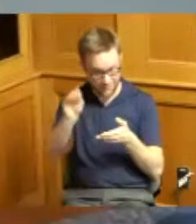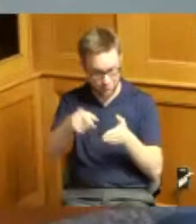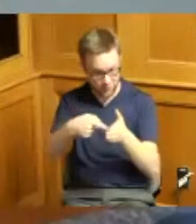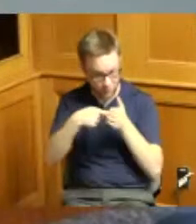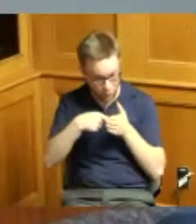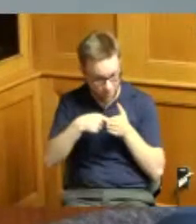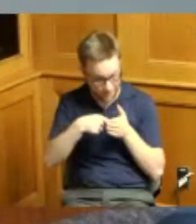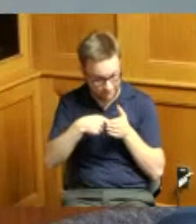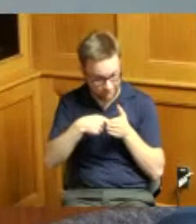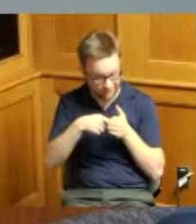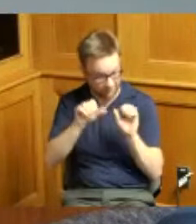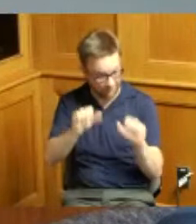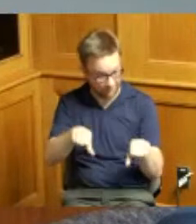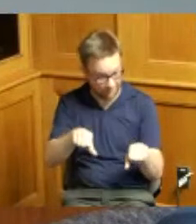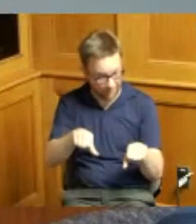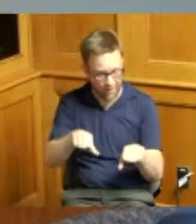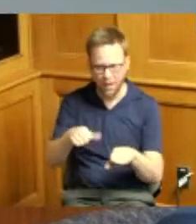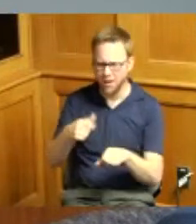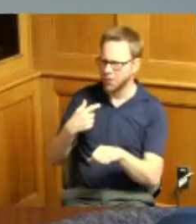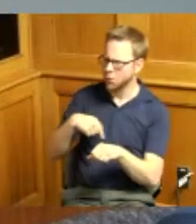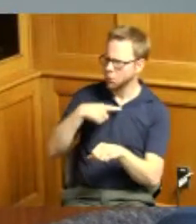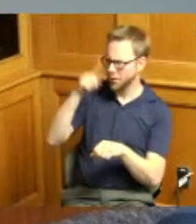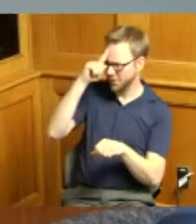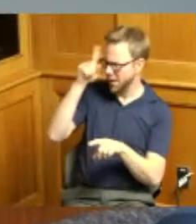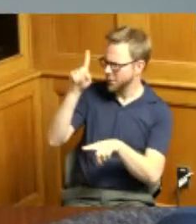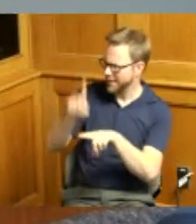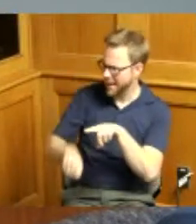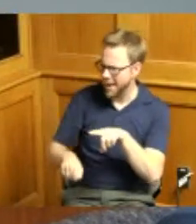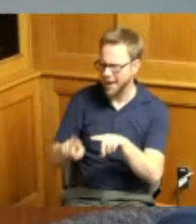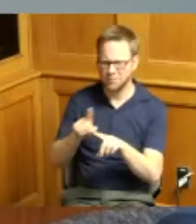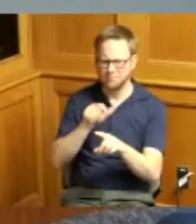and we didn't think it was the case but there was some question about it and we